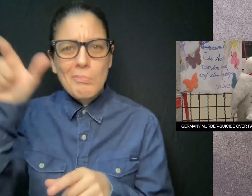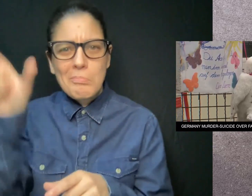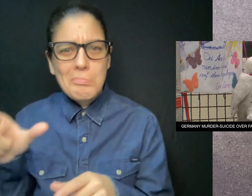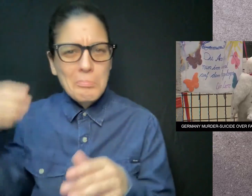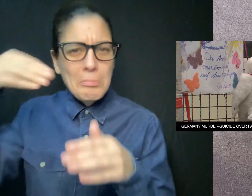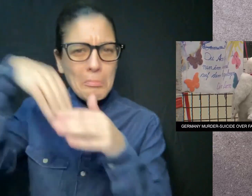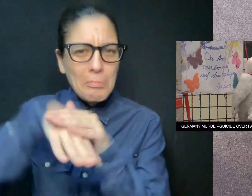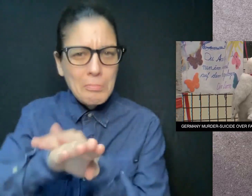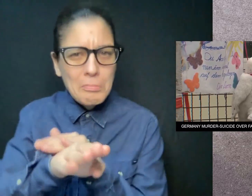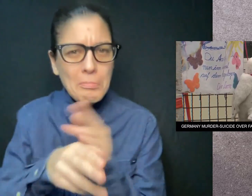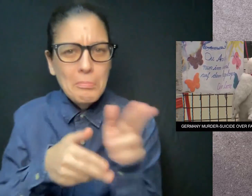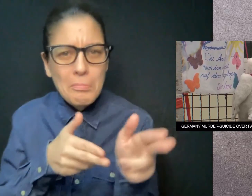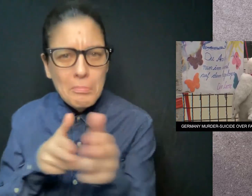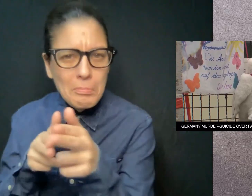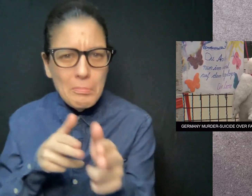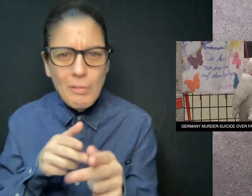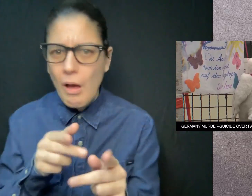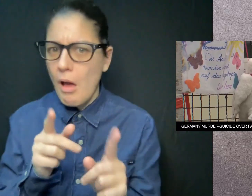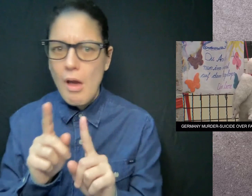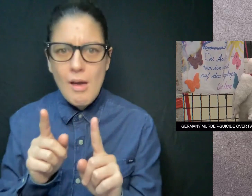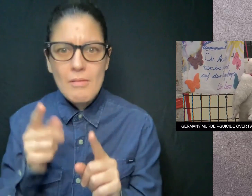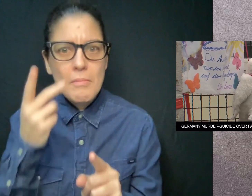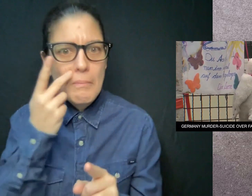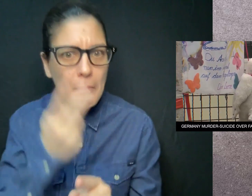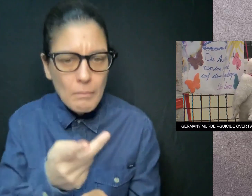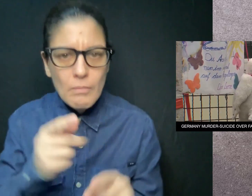authorities initially thought the family had been killed by an intruder